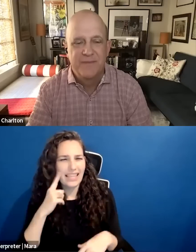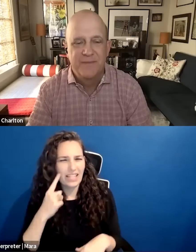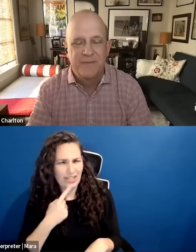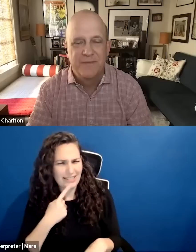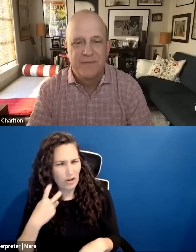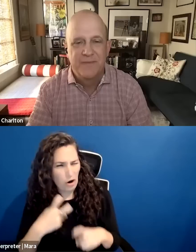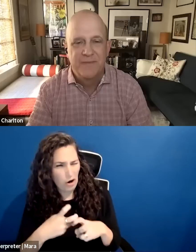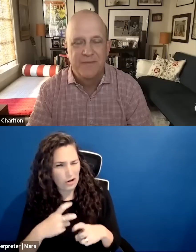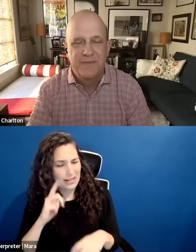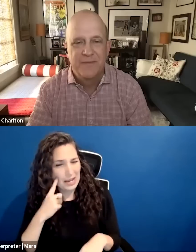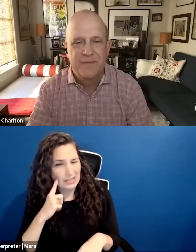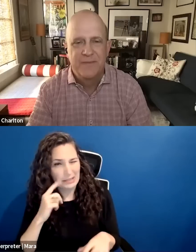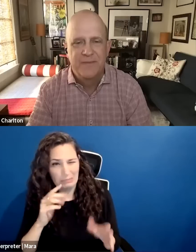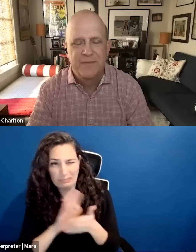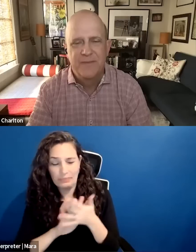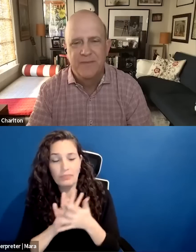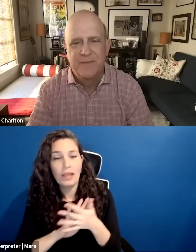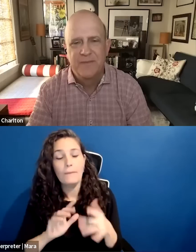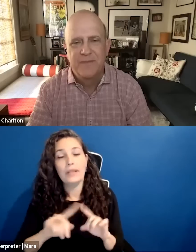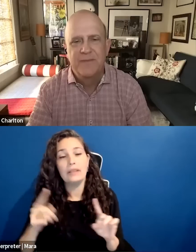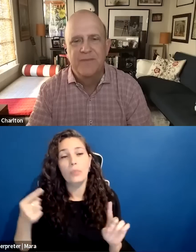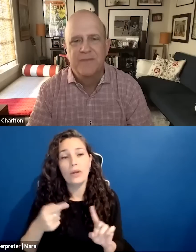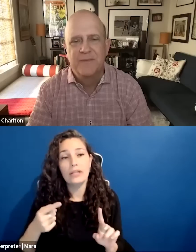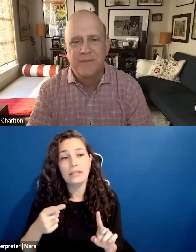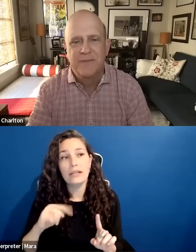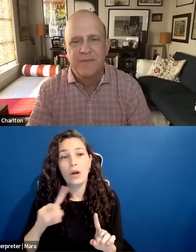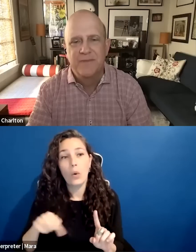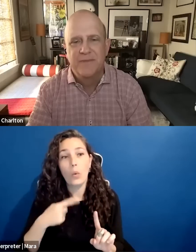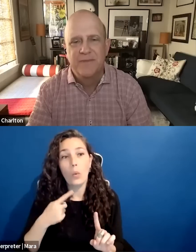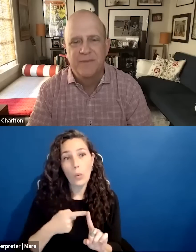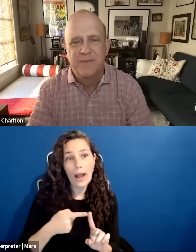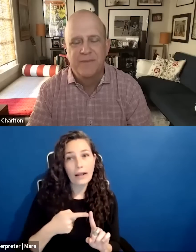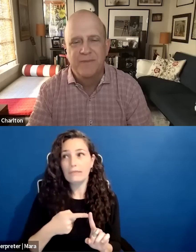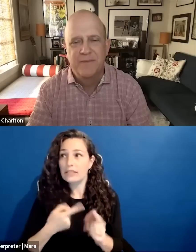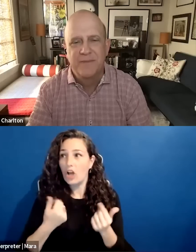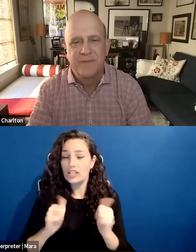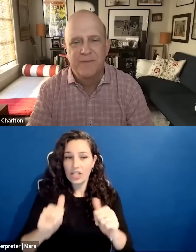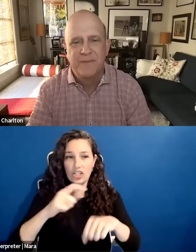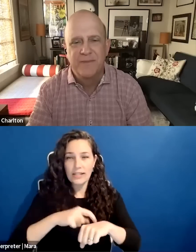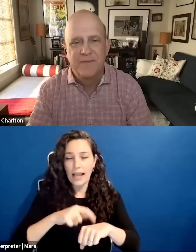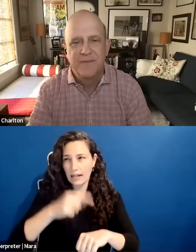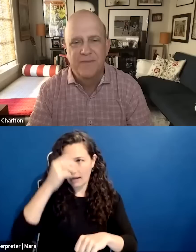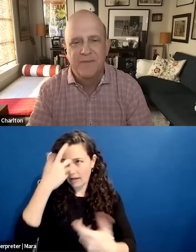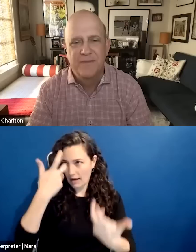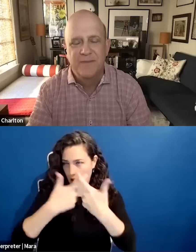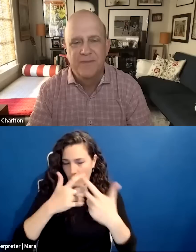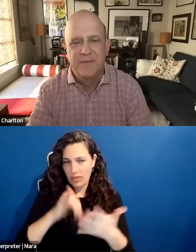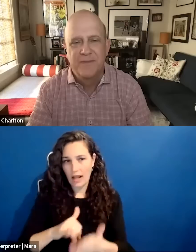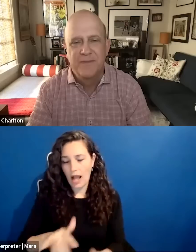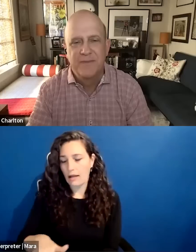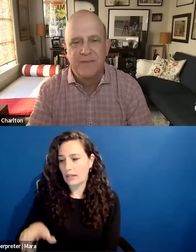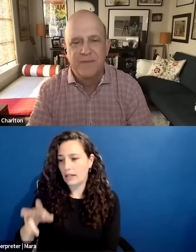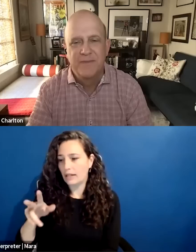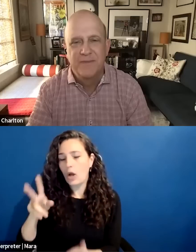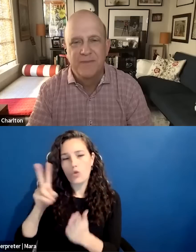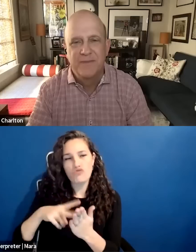or that tagline, it helps you lean into that when it comes to auditioning too. I will literally pick up sides like I'm doing right after this and I'm like,